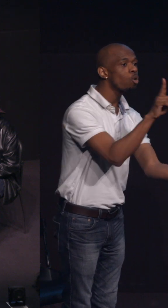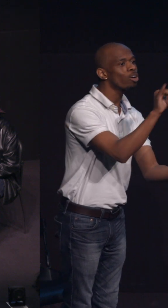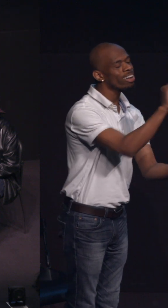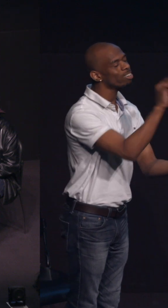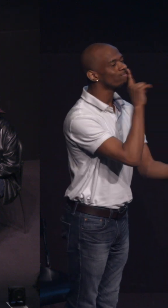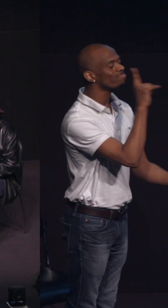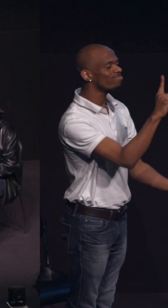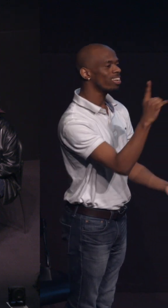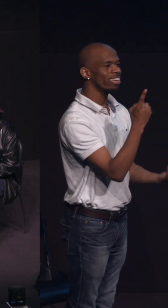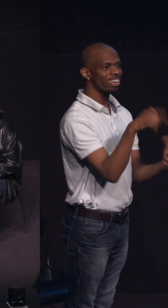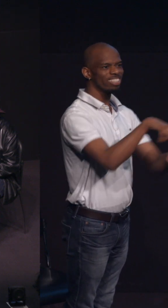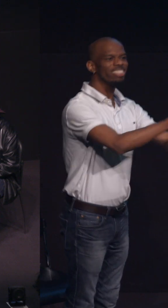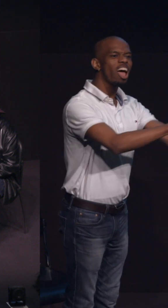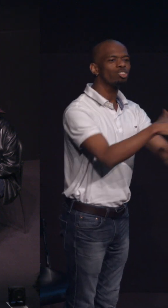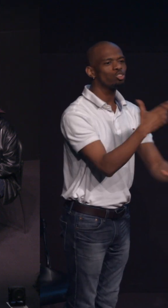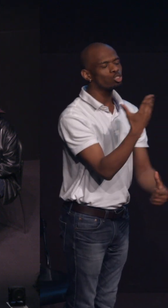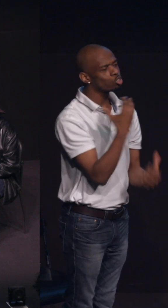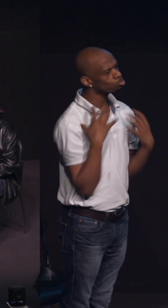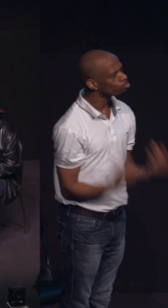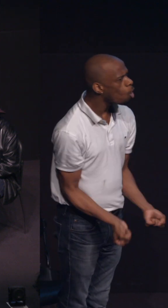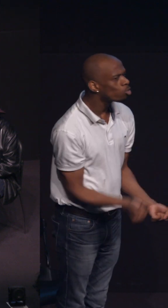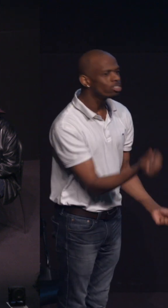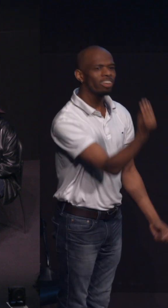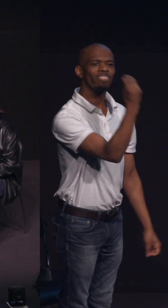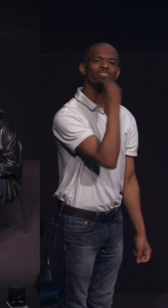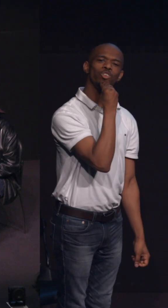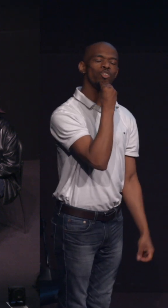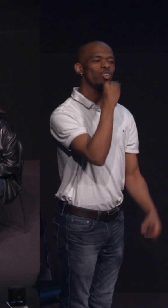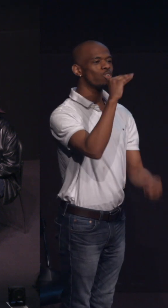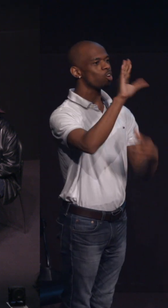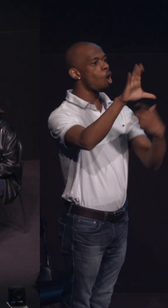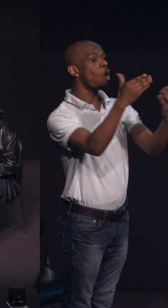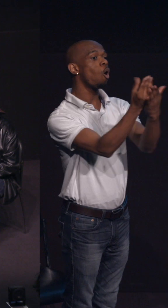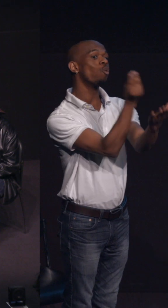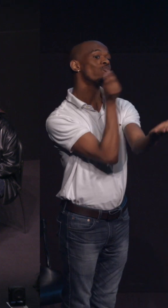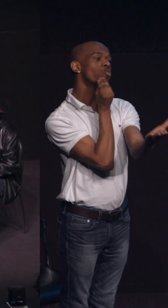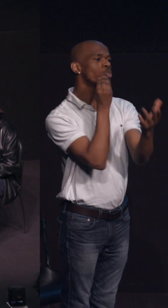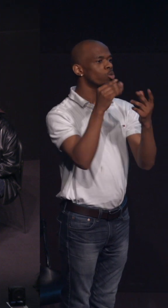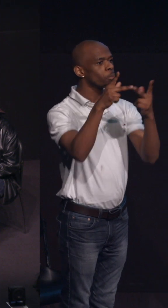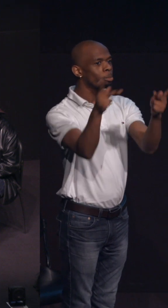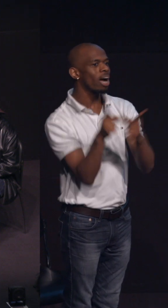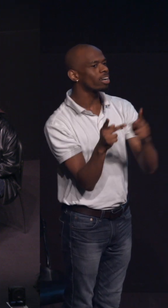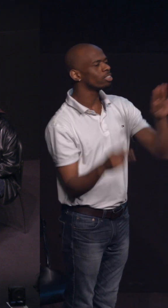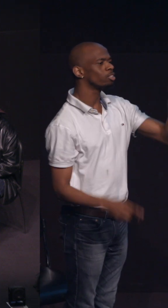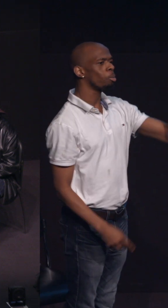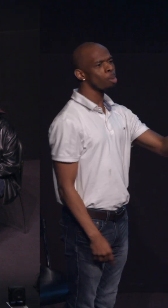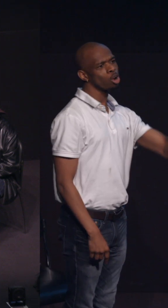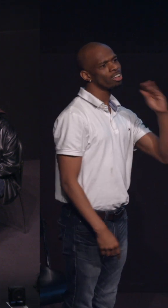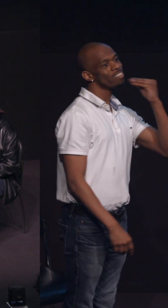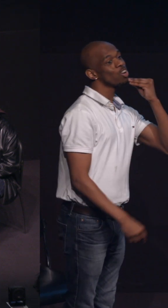served by Berkeley Bowl and Whole Foods and all the other places that they're like, "Oh, it's organic," and I'm like,